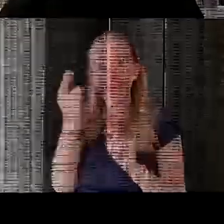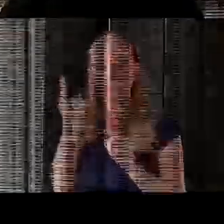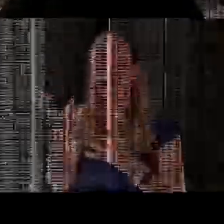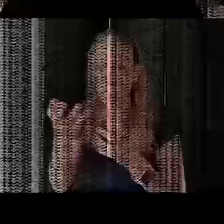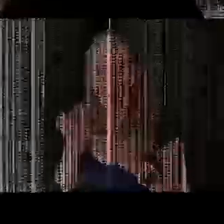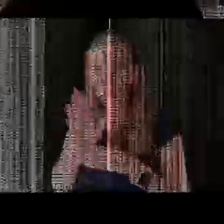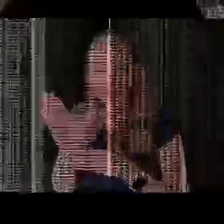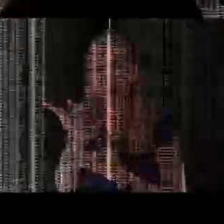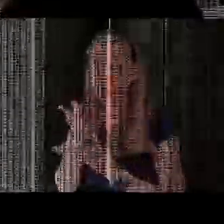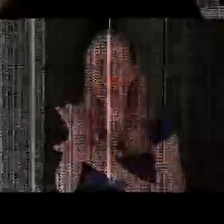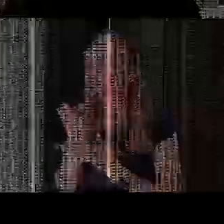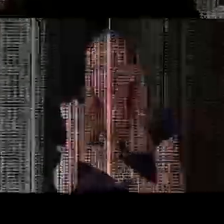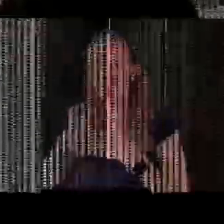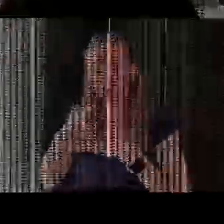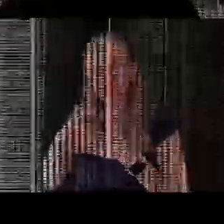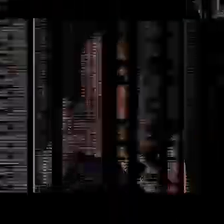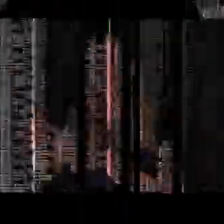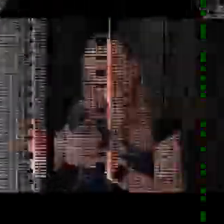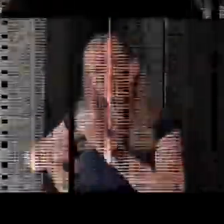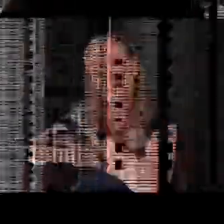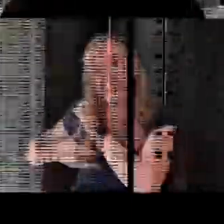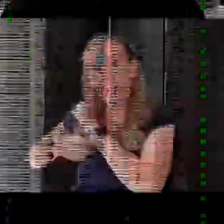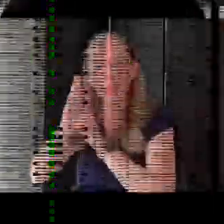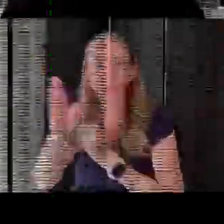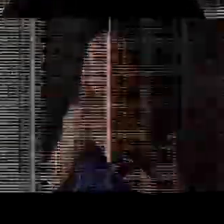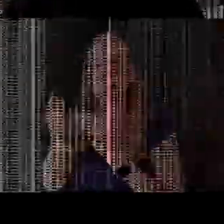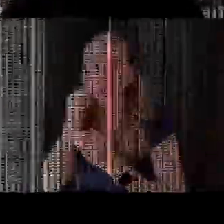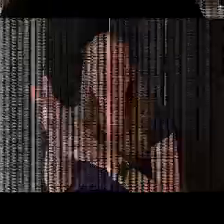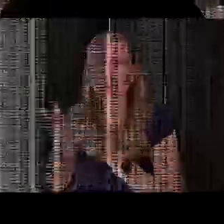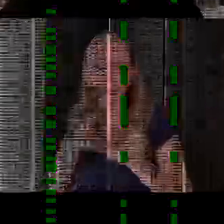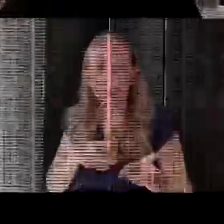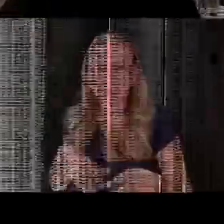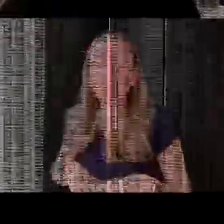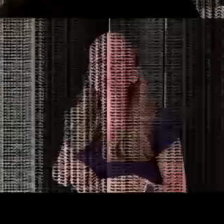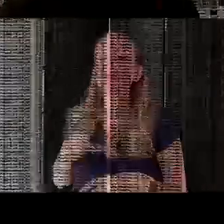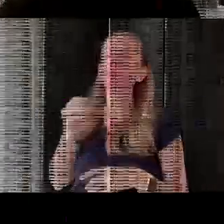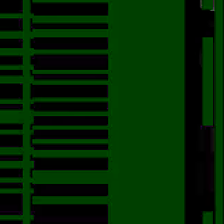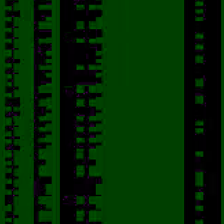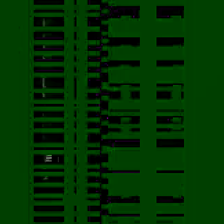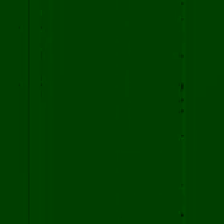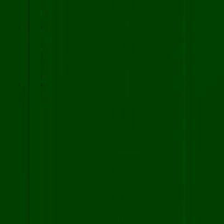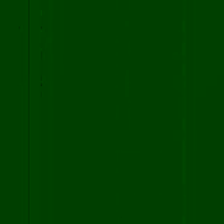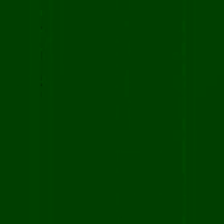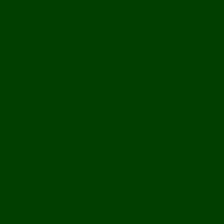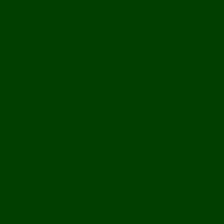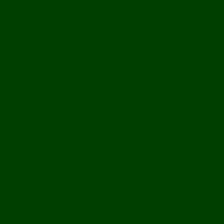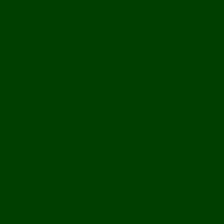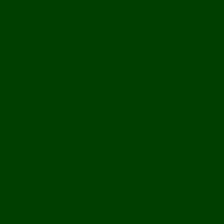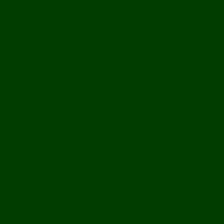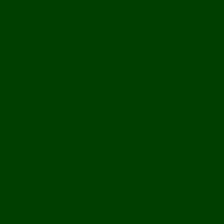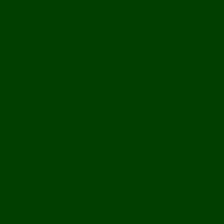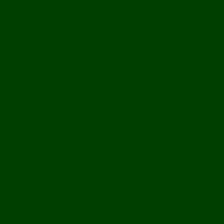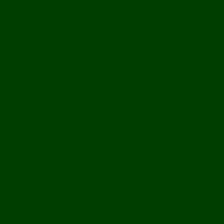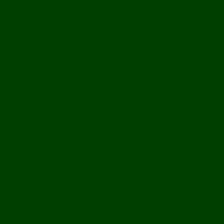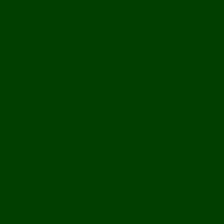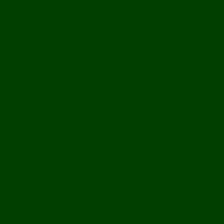whether or not you stop copying or not. So why not use a technique that actually stops